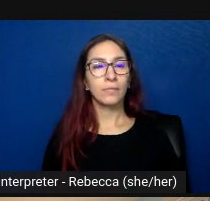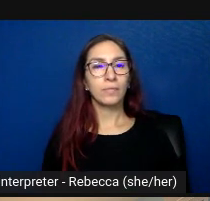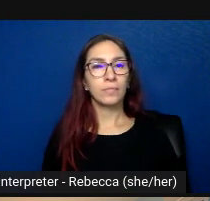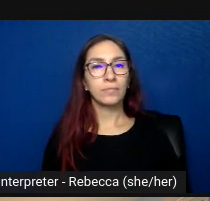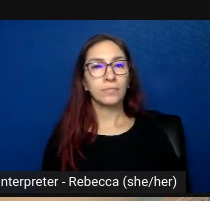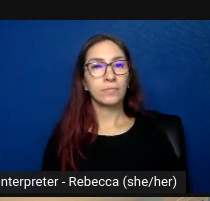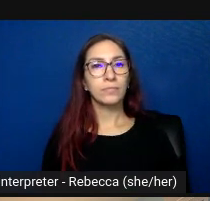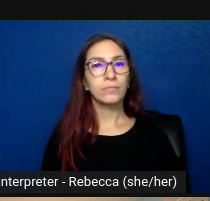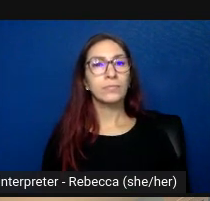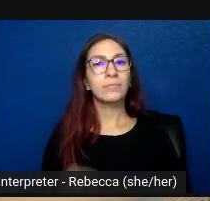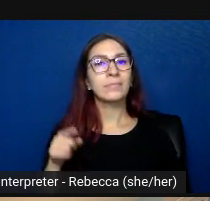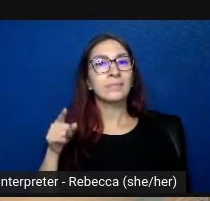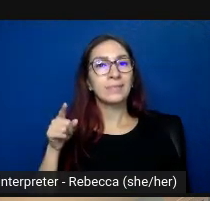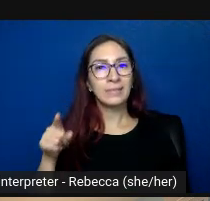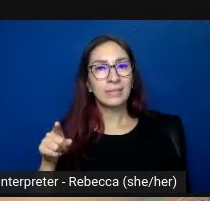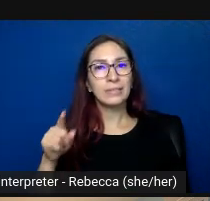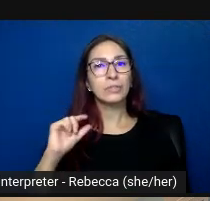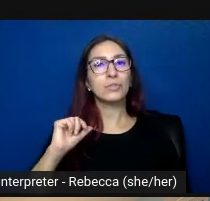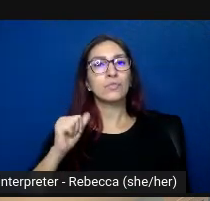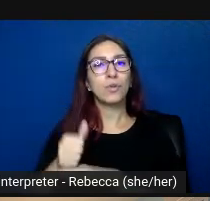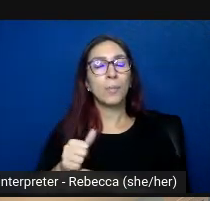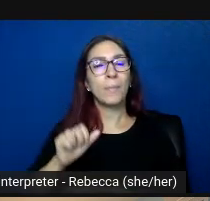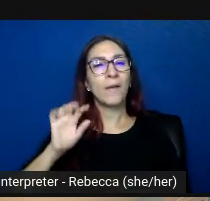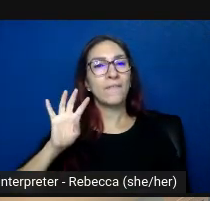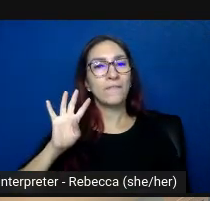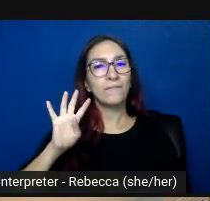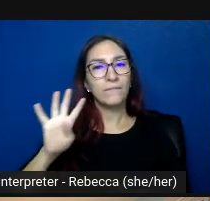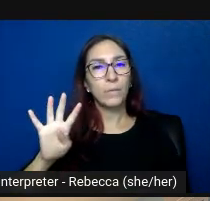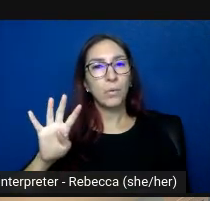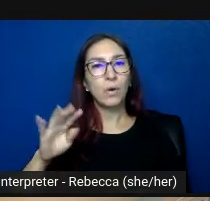by four elected members, president, vice president, treasurer,